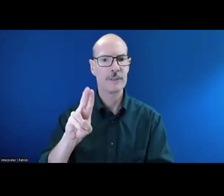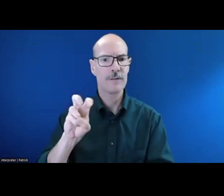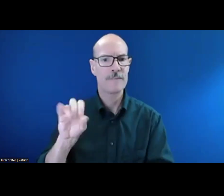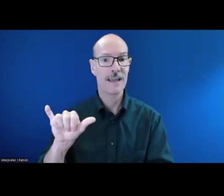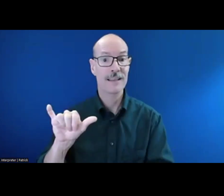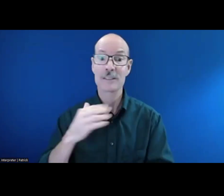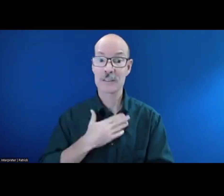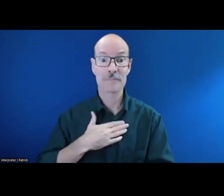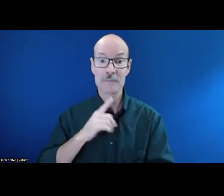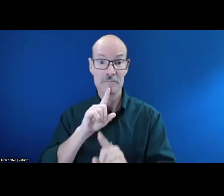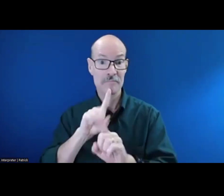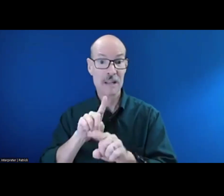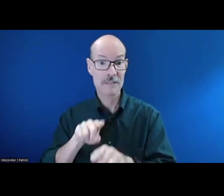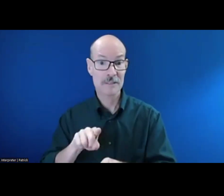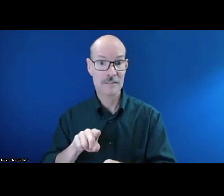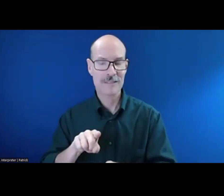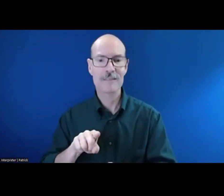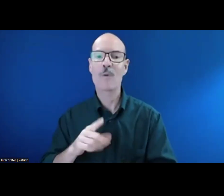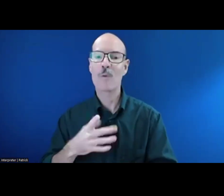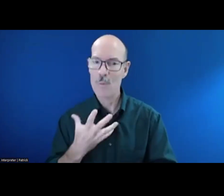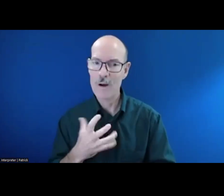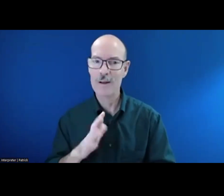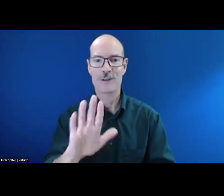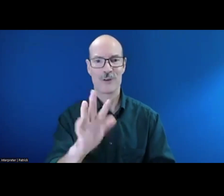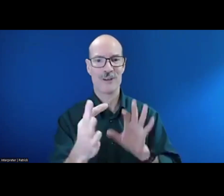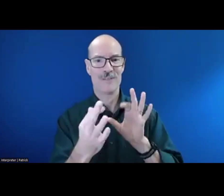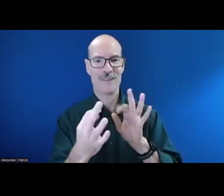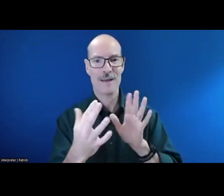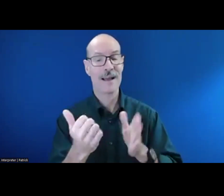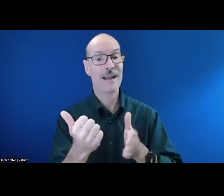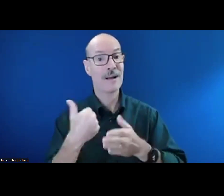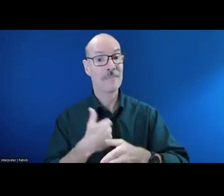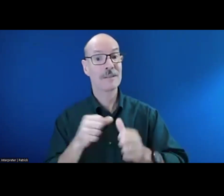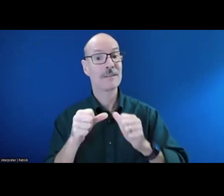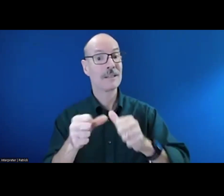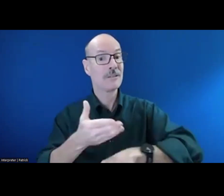Your feedback is greatly appreciated and helps us to improve future sessions.